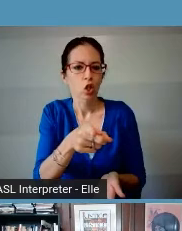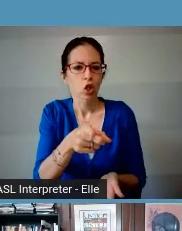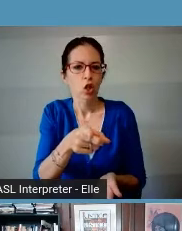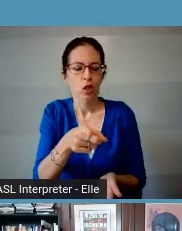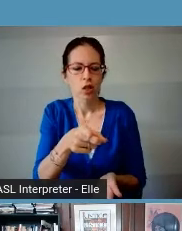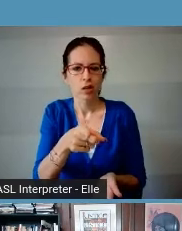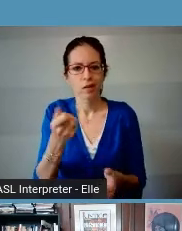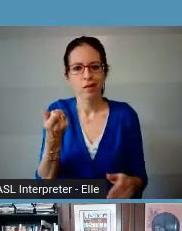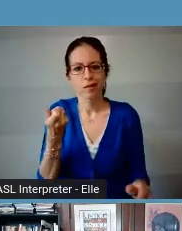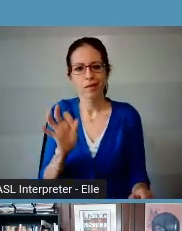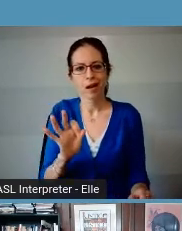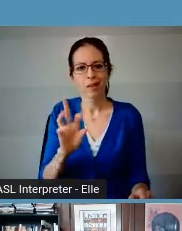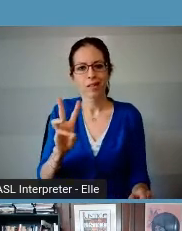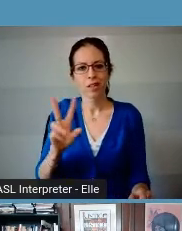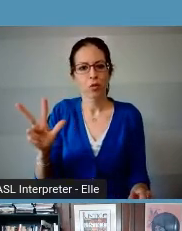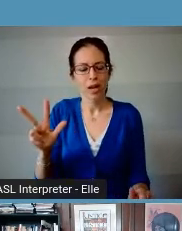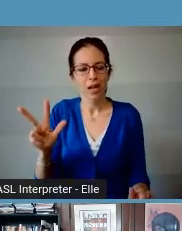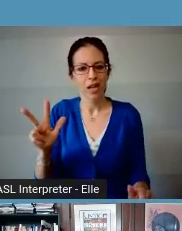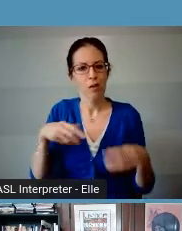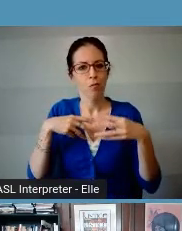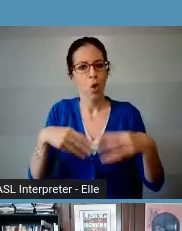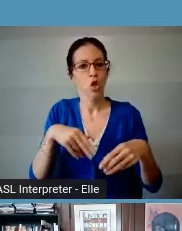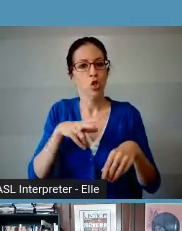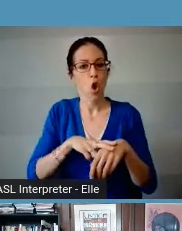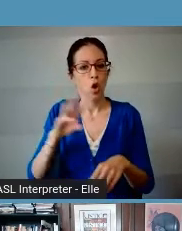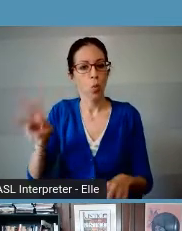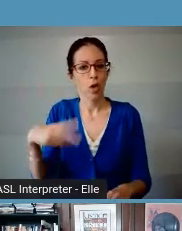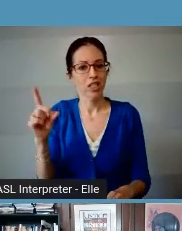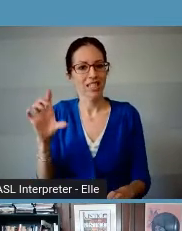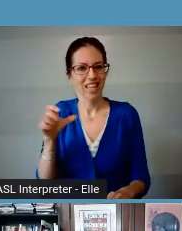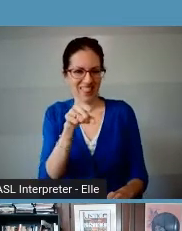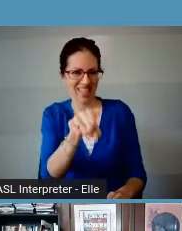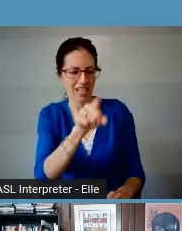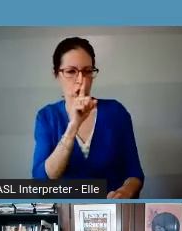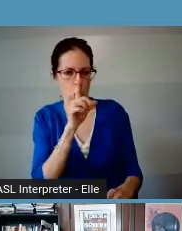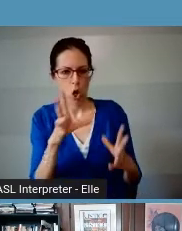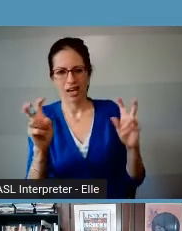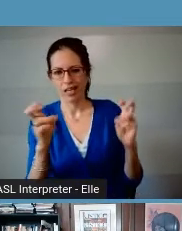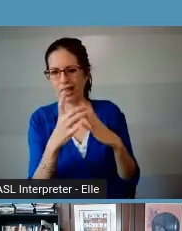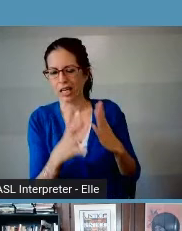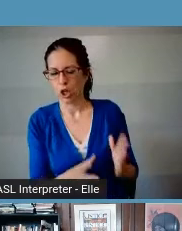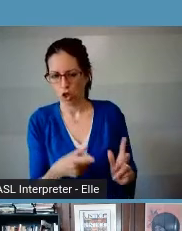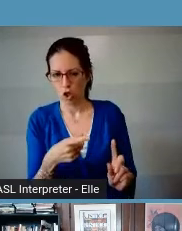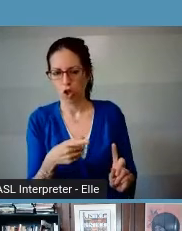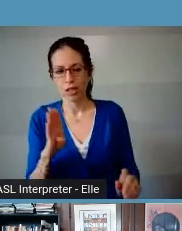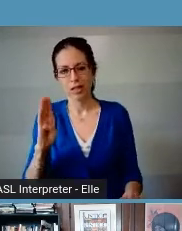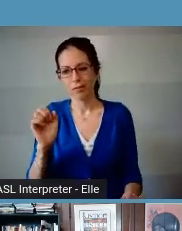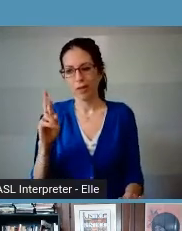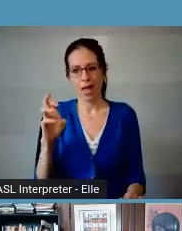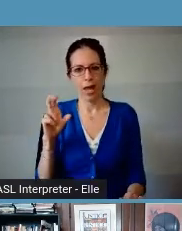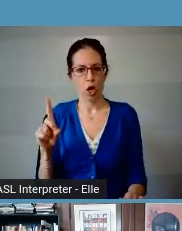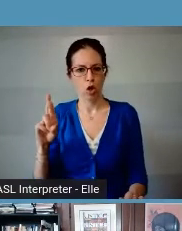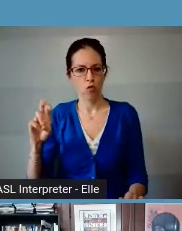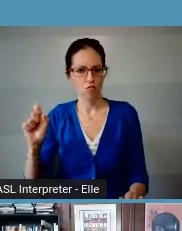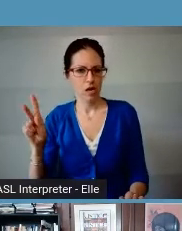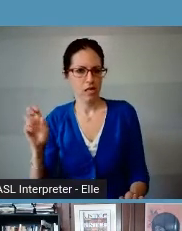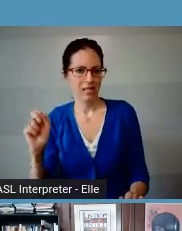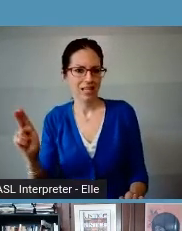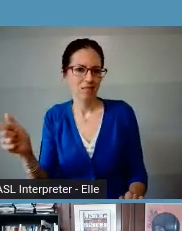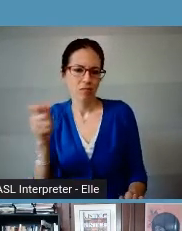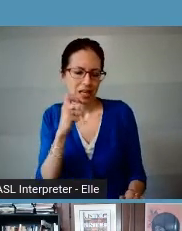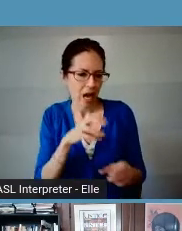These are the leadership. Ruston was not in this picture because at that time the thought